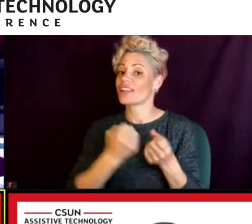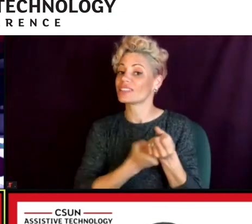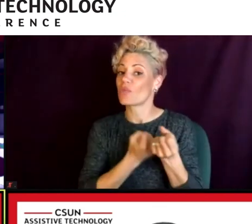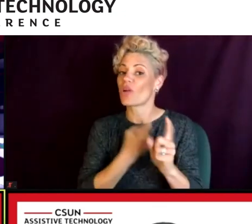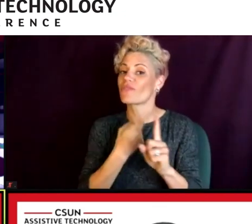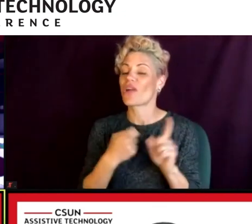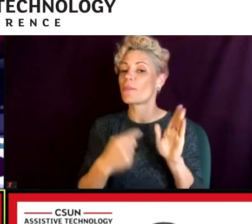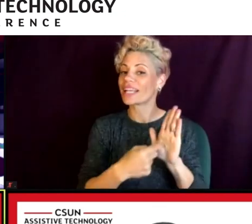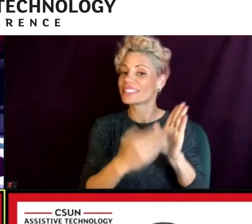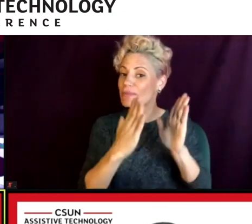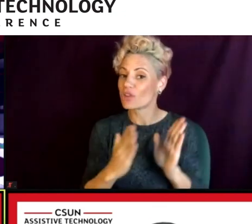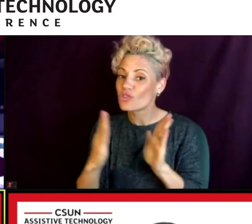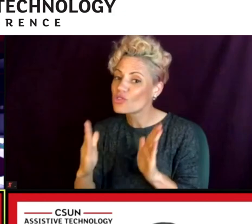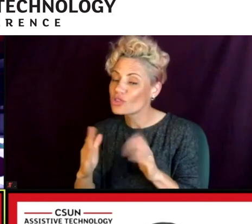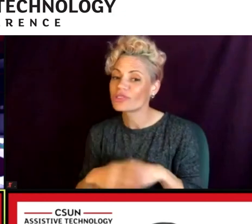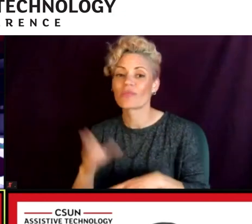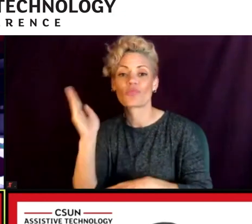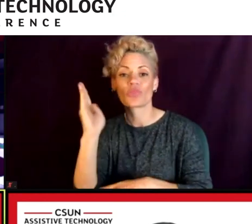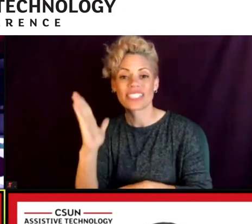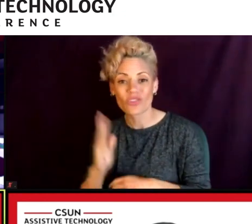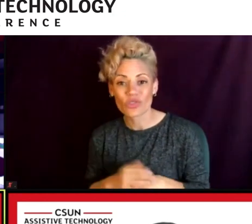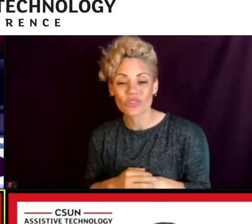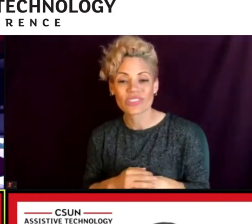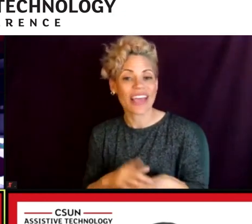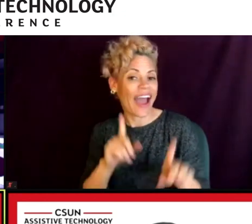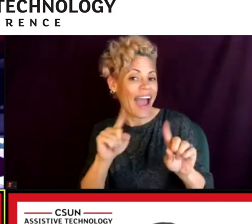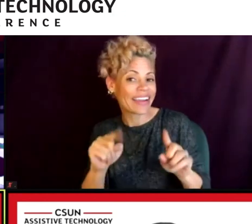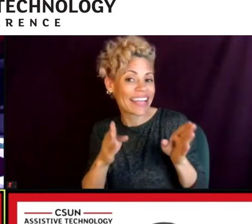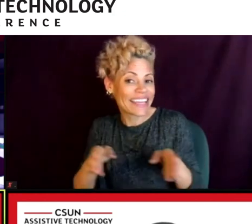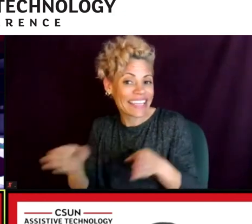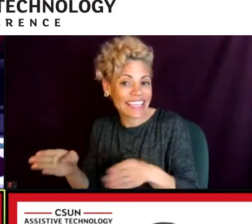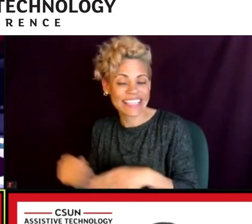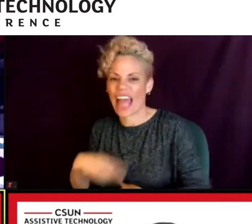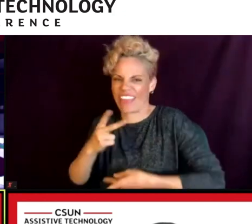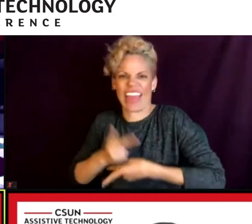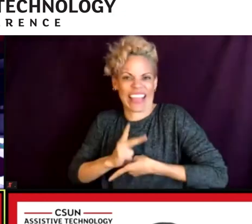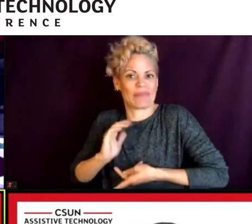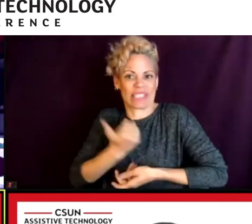presenters and attendees keeps the conference and a Center on Disabilities going.